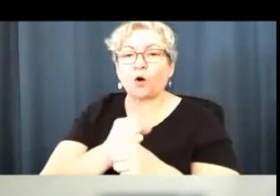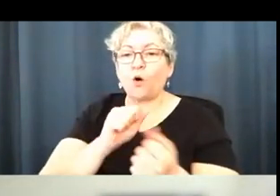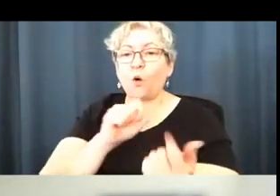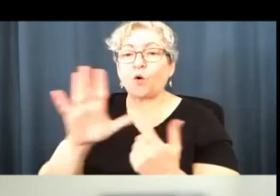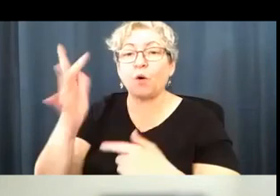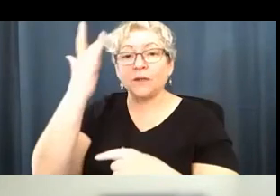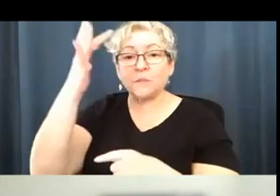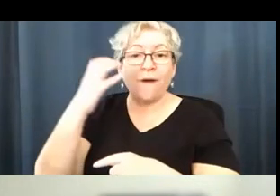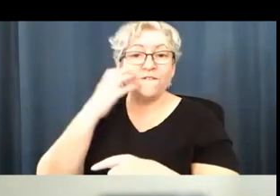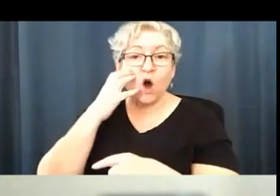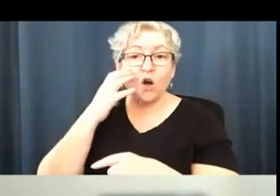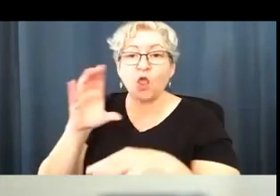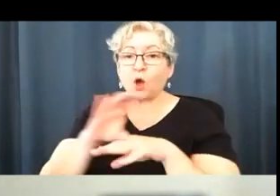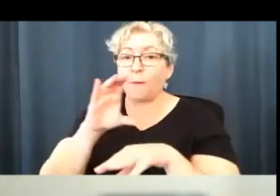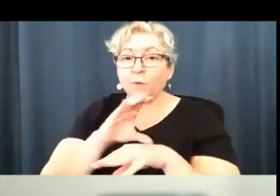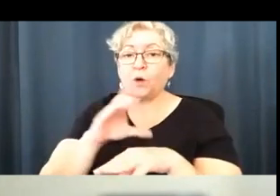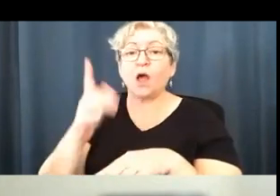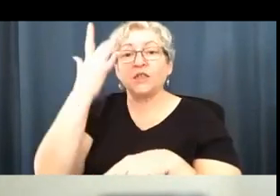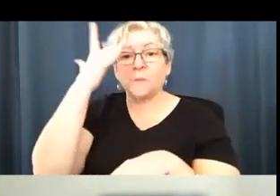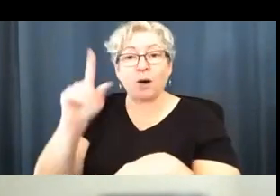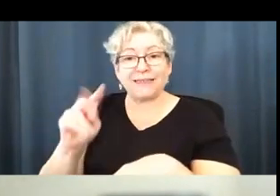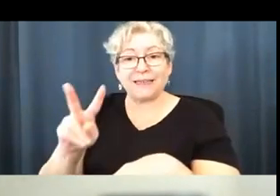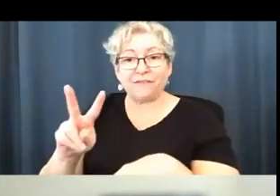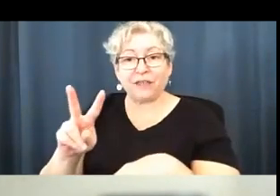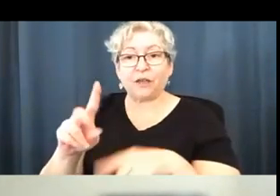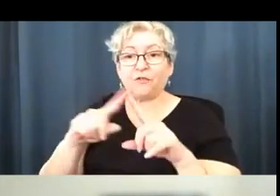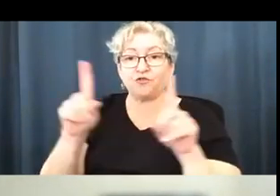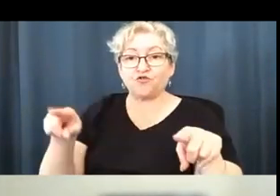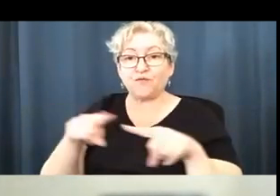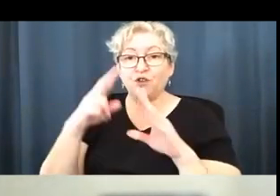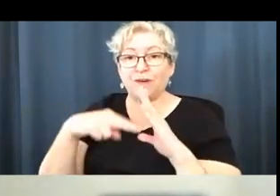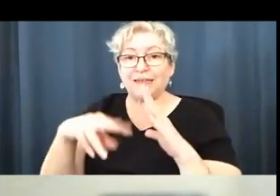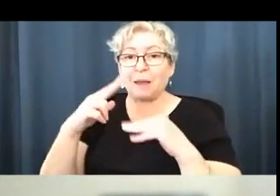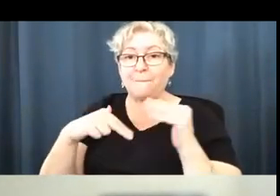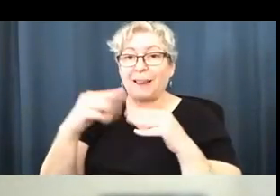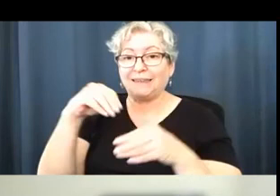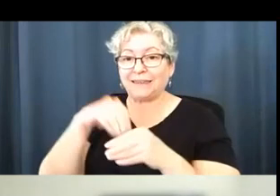all of your computers even your smart TVs, do have screen readers built-in. So turn them on and play around with it.